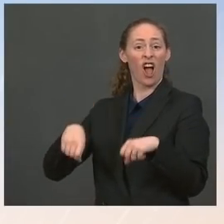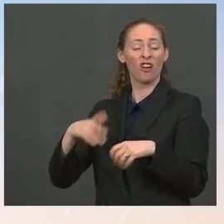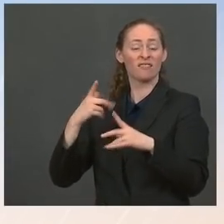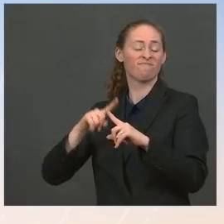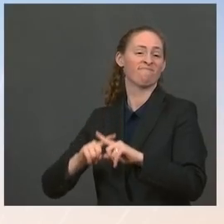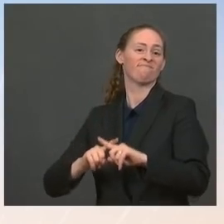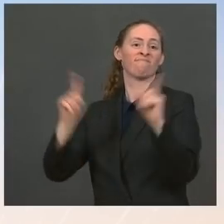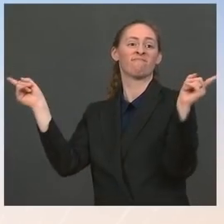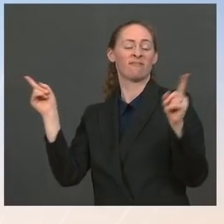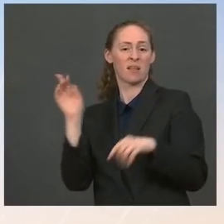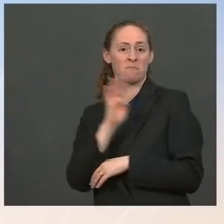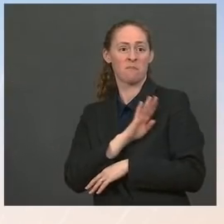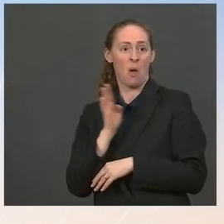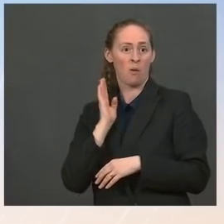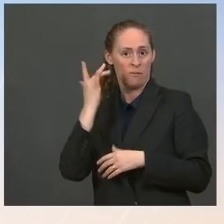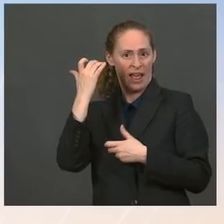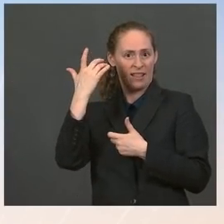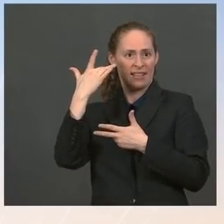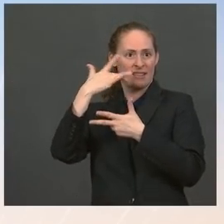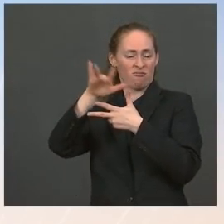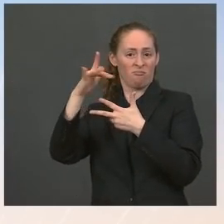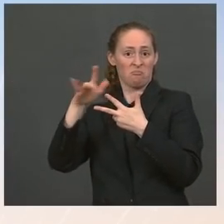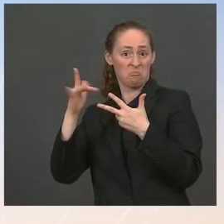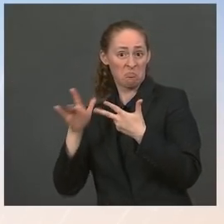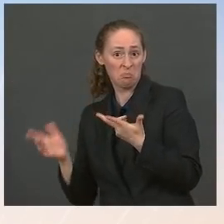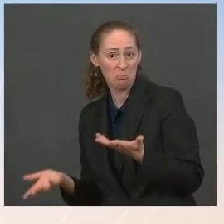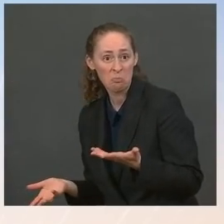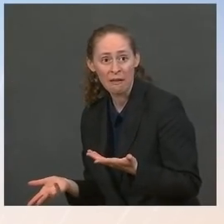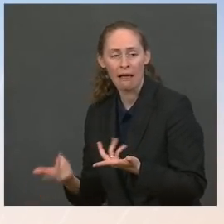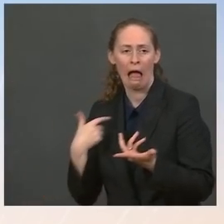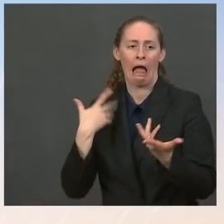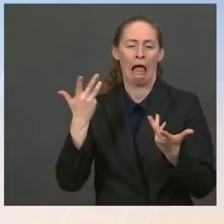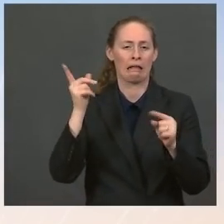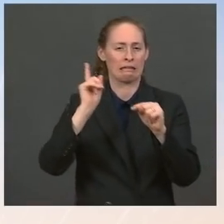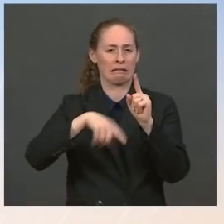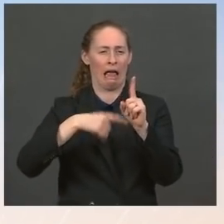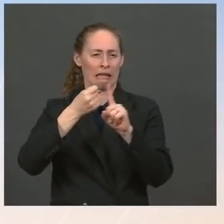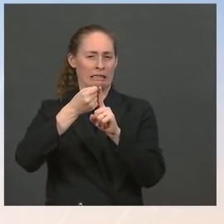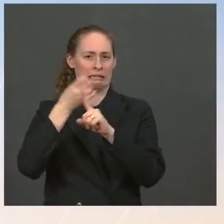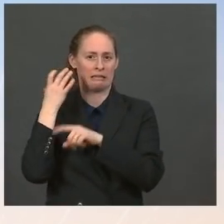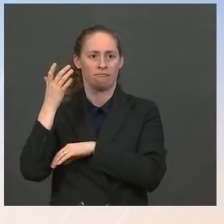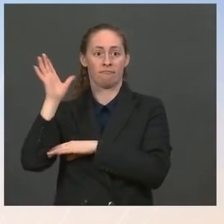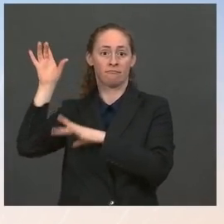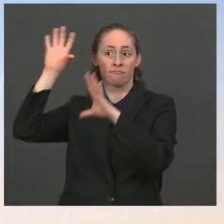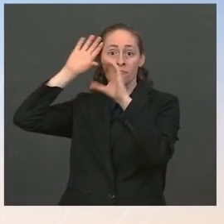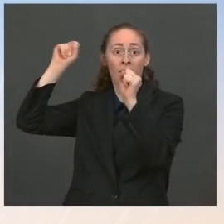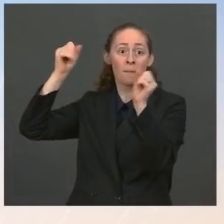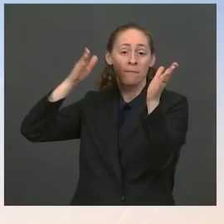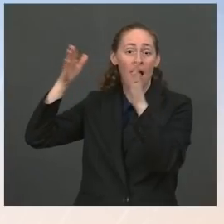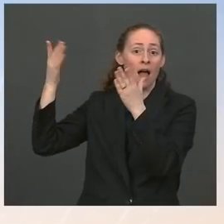Ms. Jean-Pierre: Oh, I -- you know, I'm not going to, you know, go into what the President -- how is he -- he's making his decision. All I can say is that